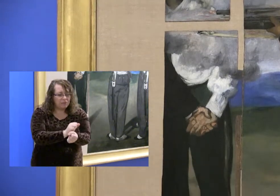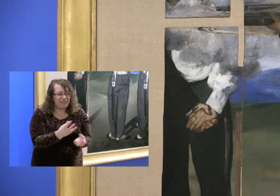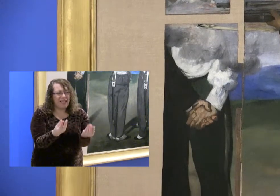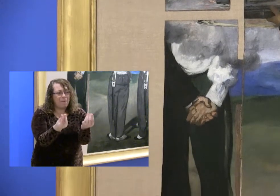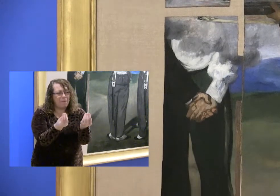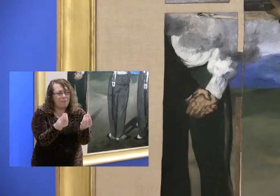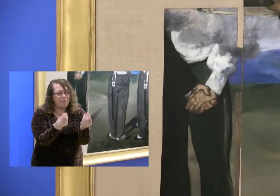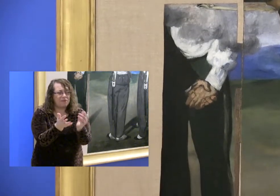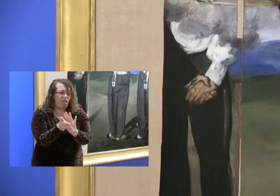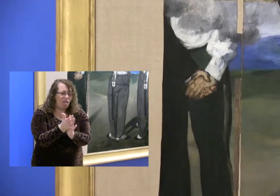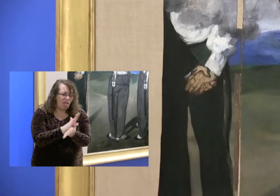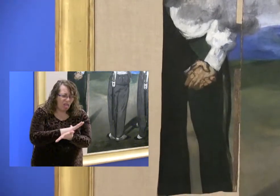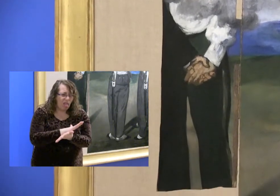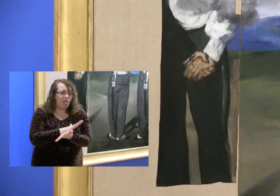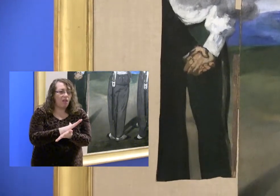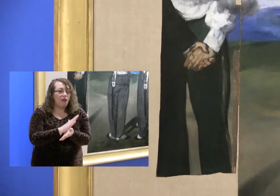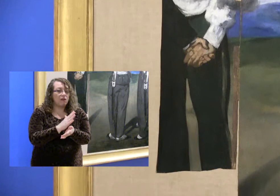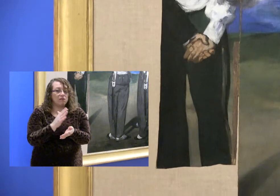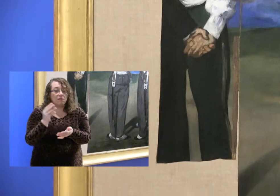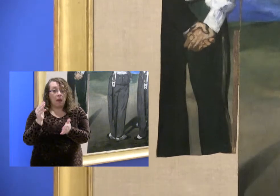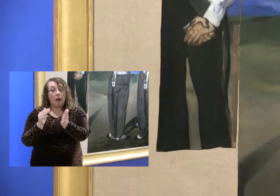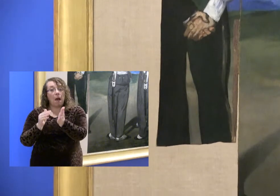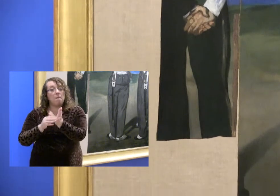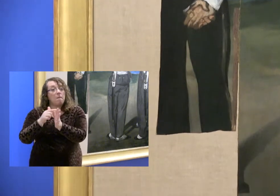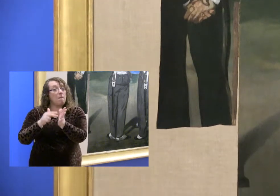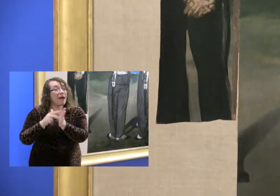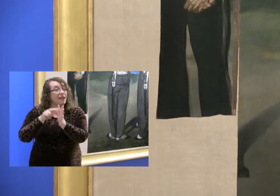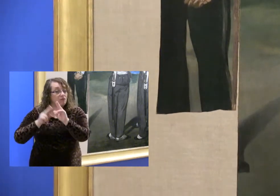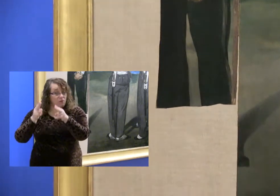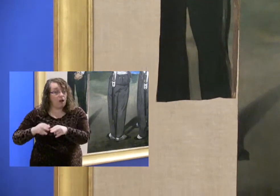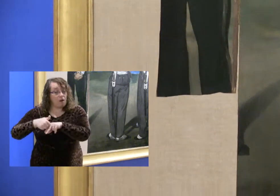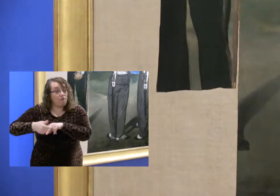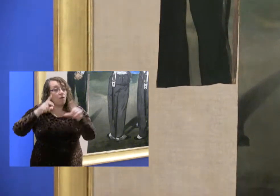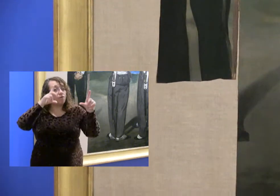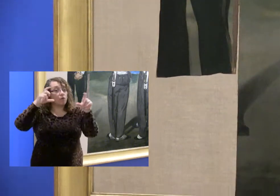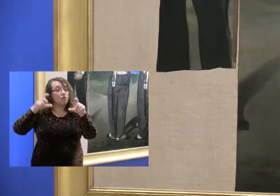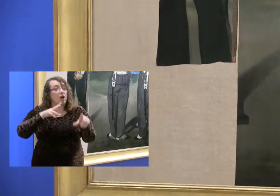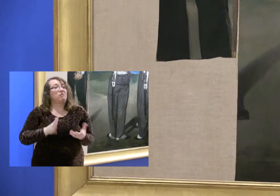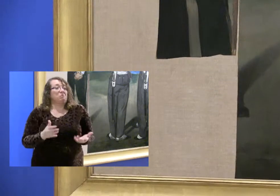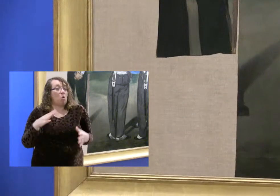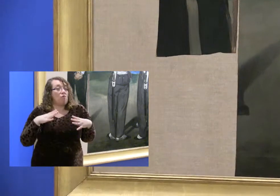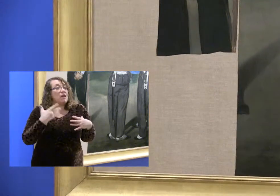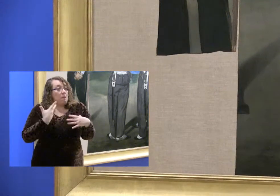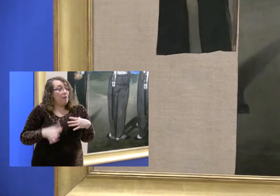already show the left part missing.